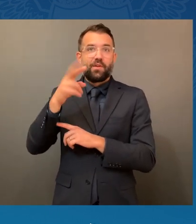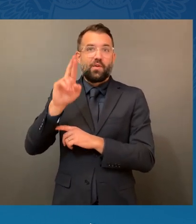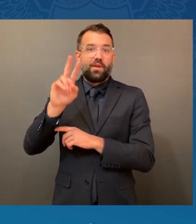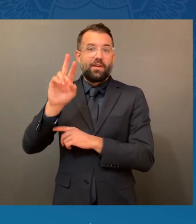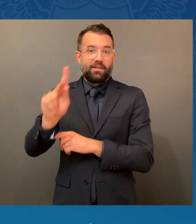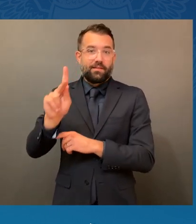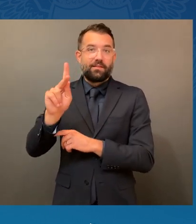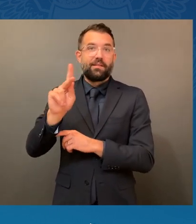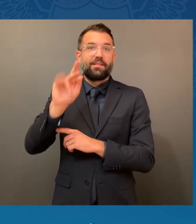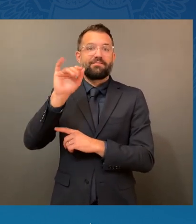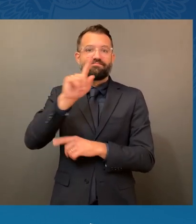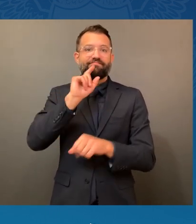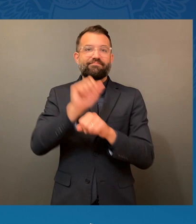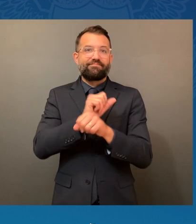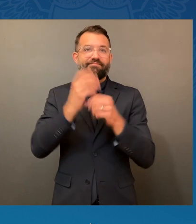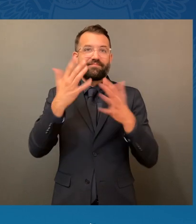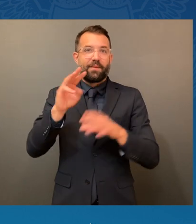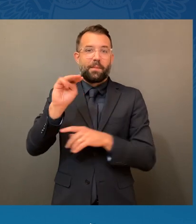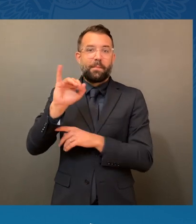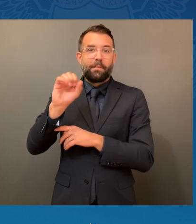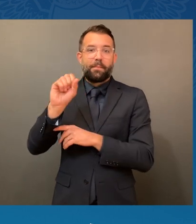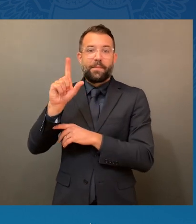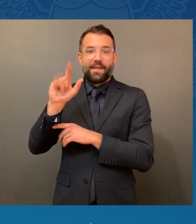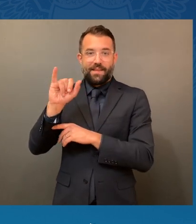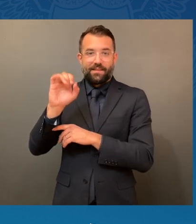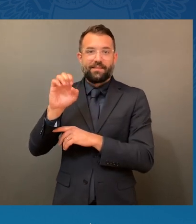as part of its illicit weapons program,